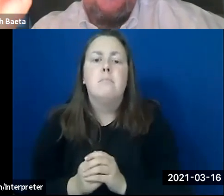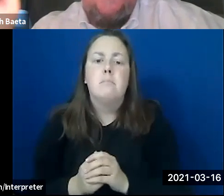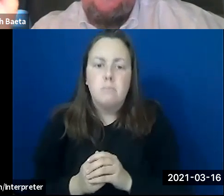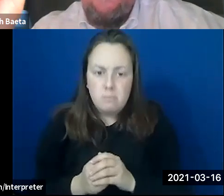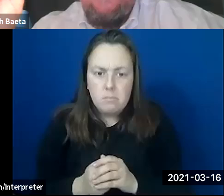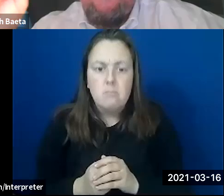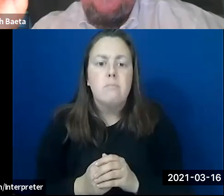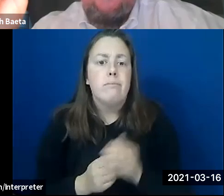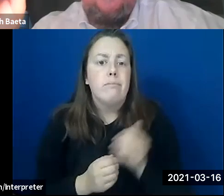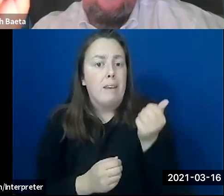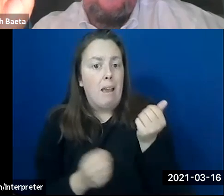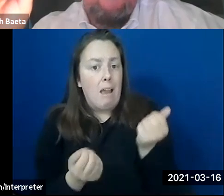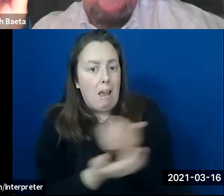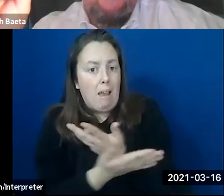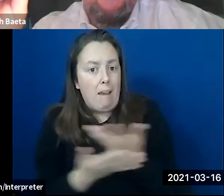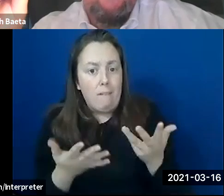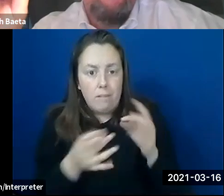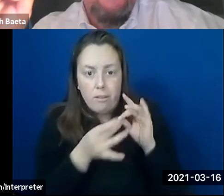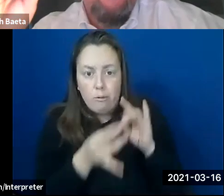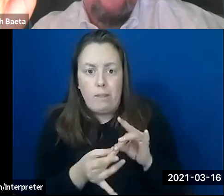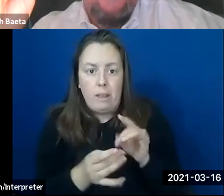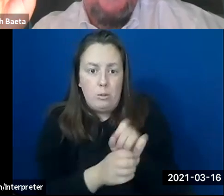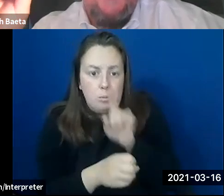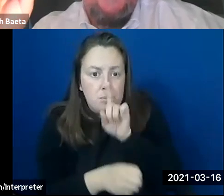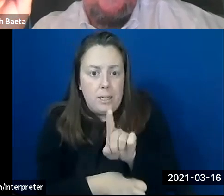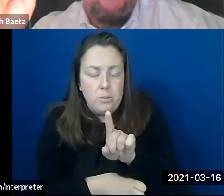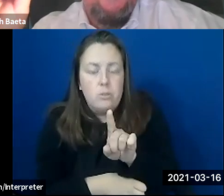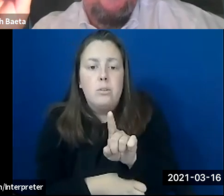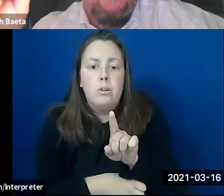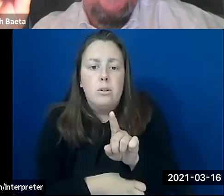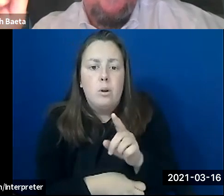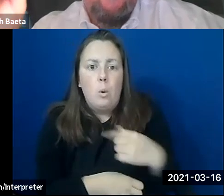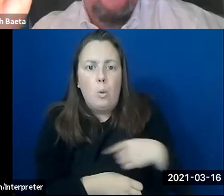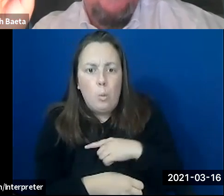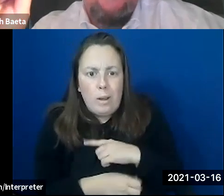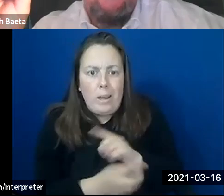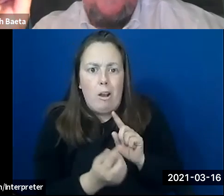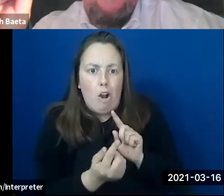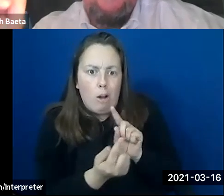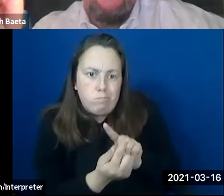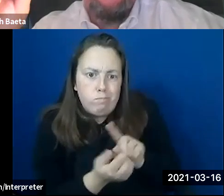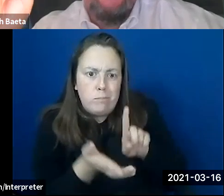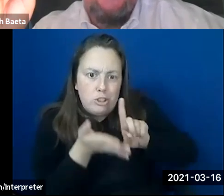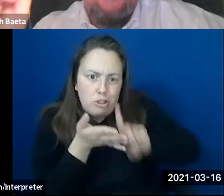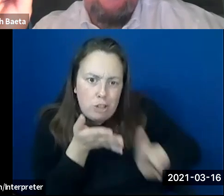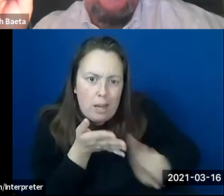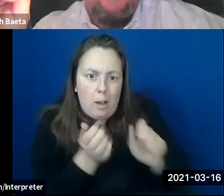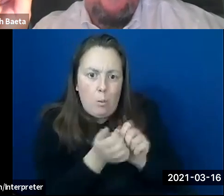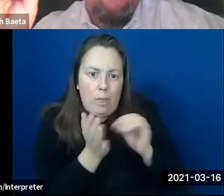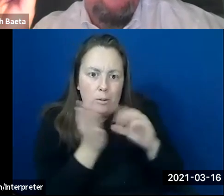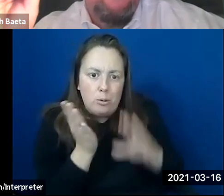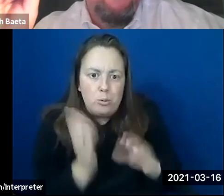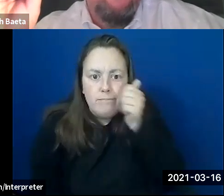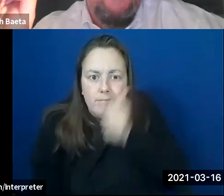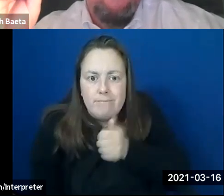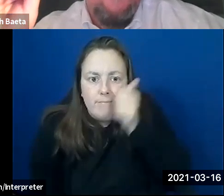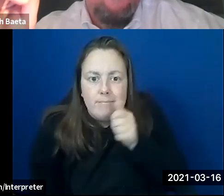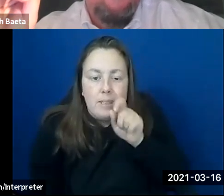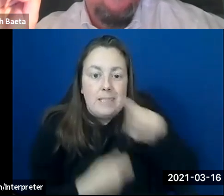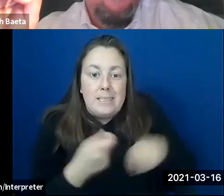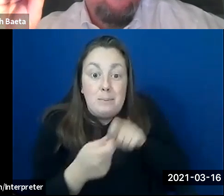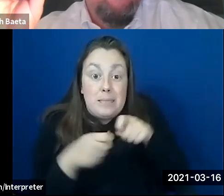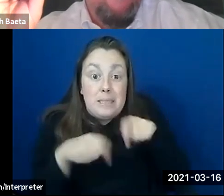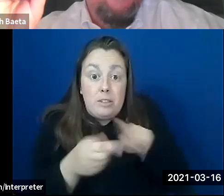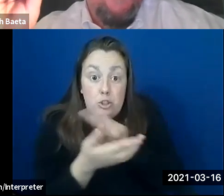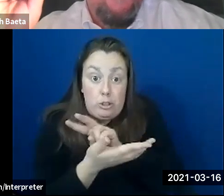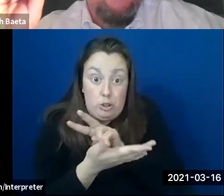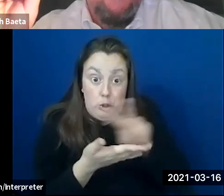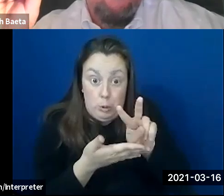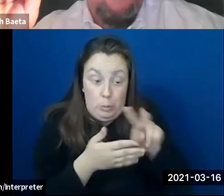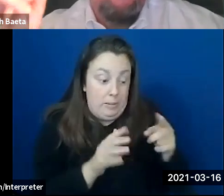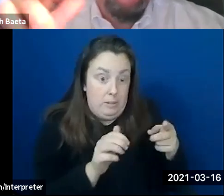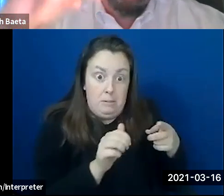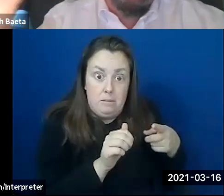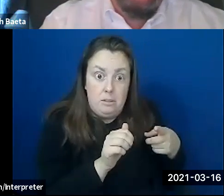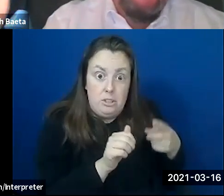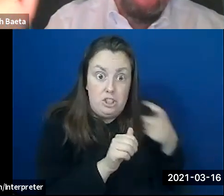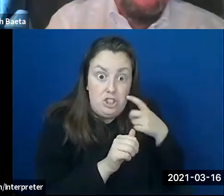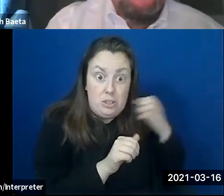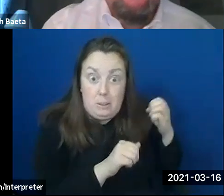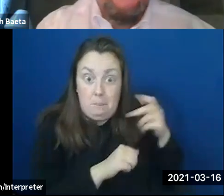Joseph Baeta: Is anything and everything to do with making sure that we are checking in with students on a daily basis, specifically during the first two weeks of school, the very check ins that originally we were said to do.